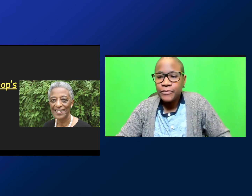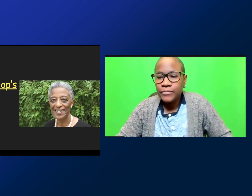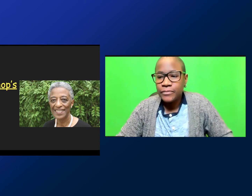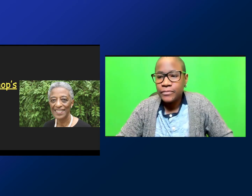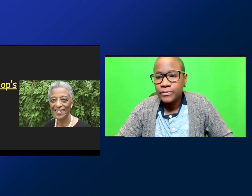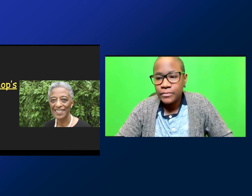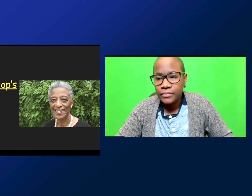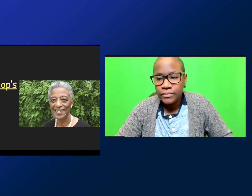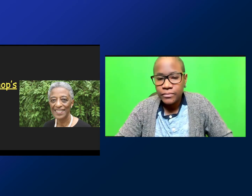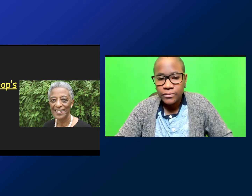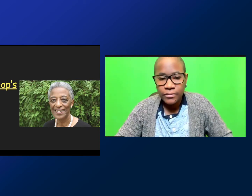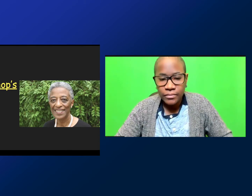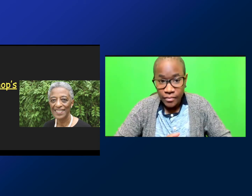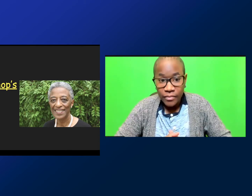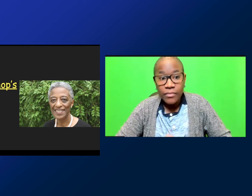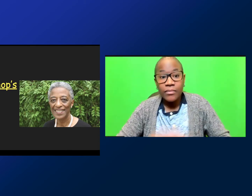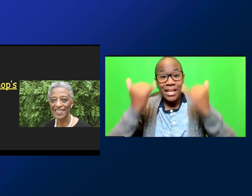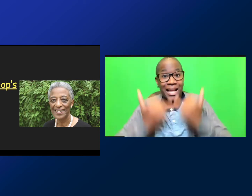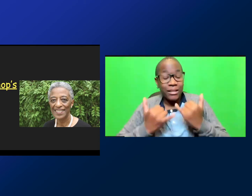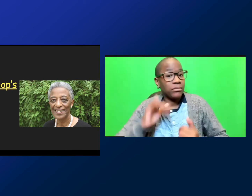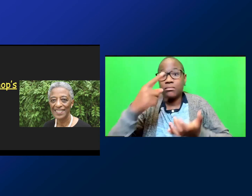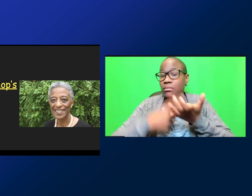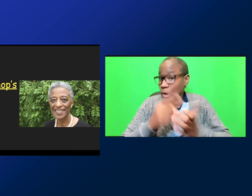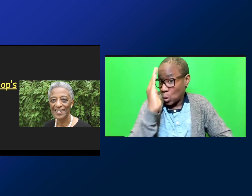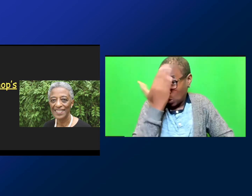so i'll go through each part of the metaphor i have a different slide for each one